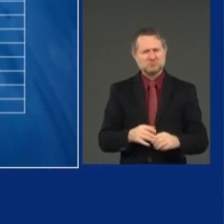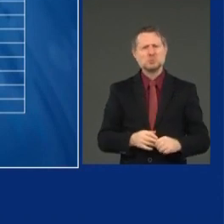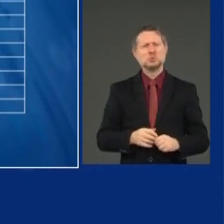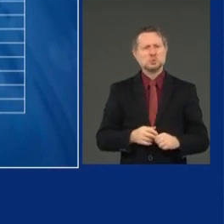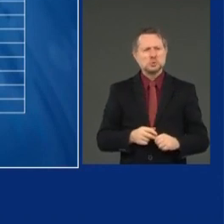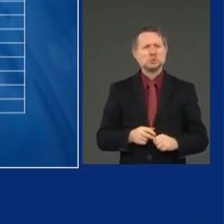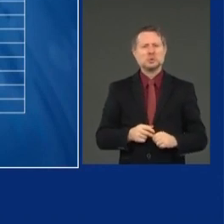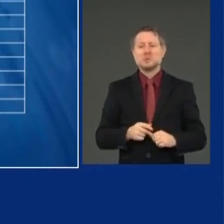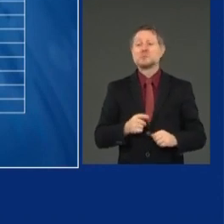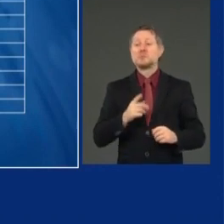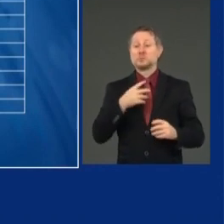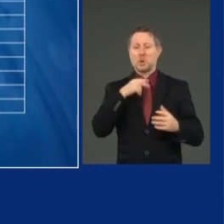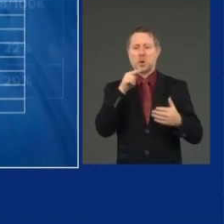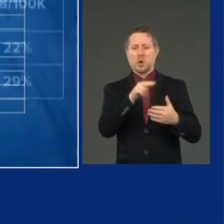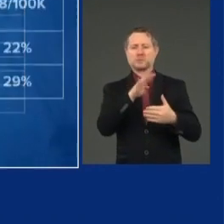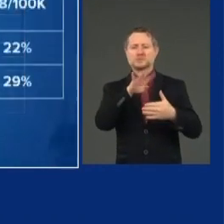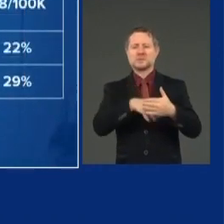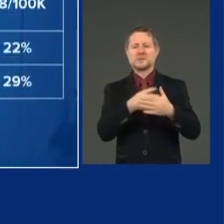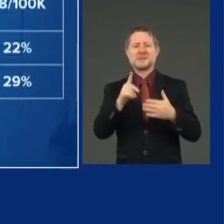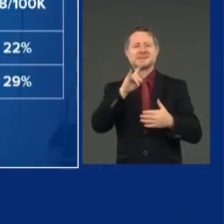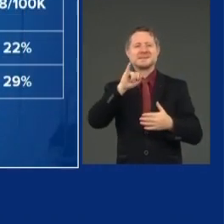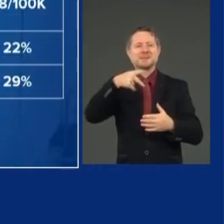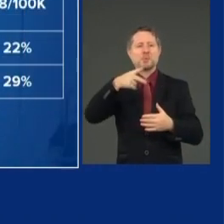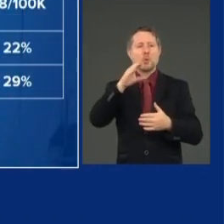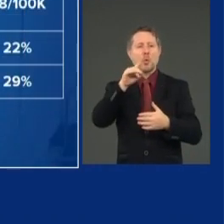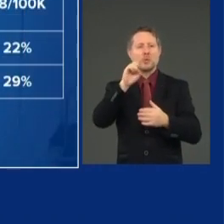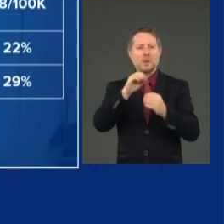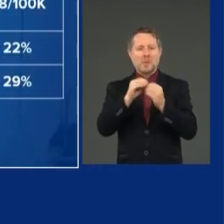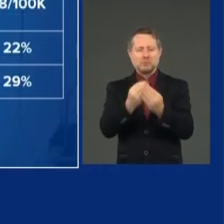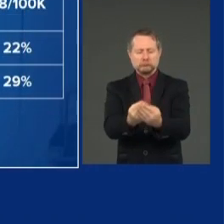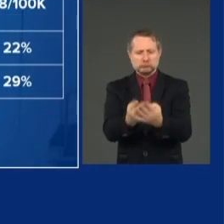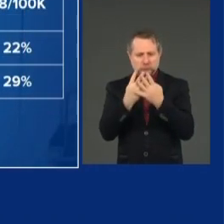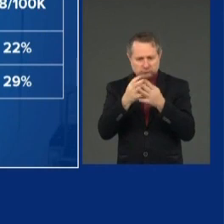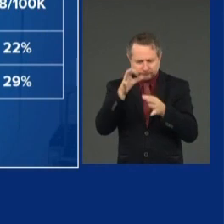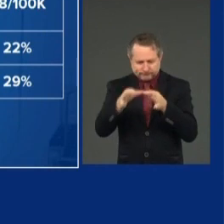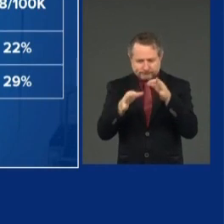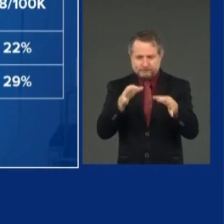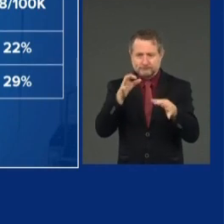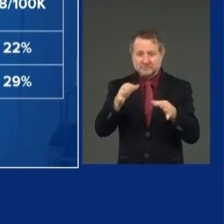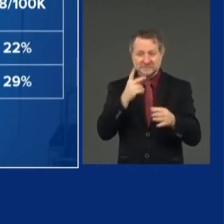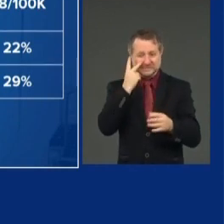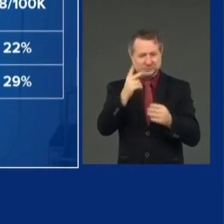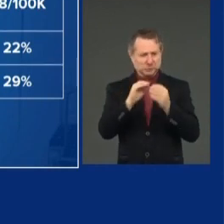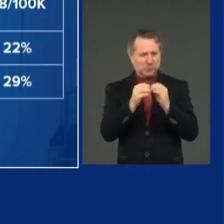AND THAT'S WHERE THE NEW CASES ARE COMING FROM, OKAY?